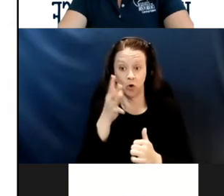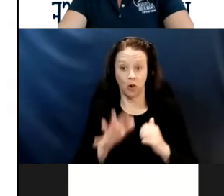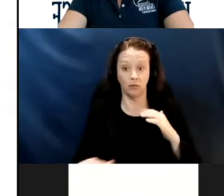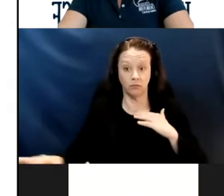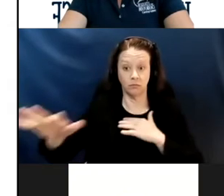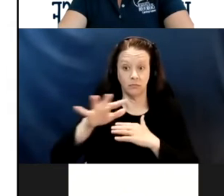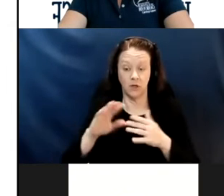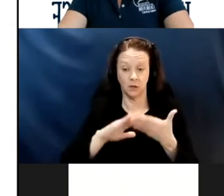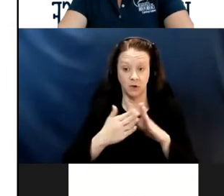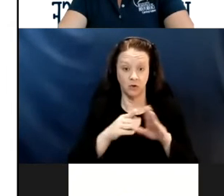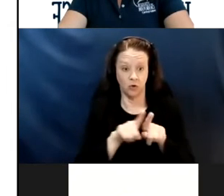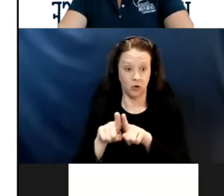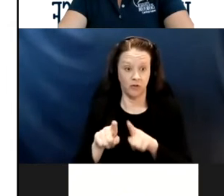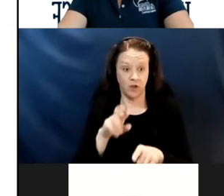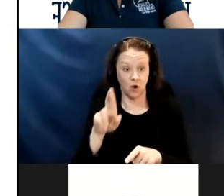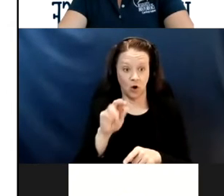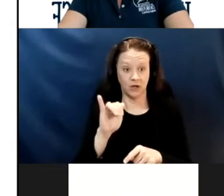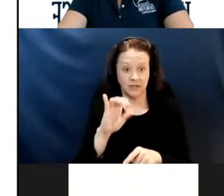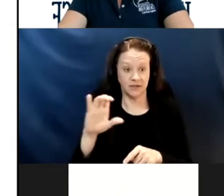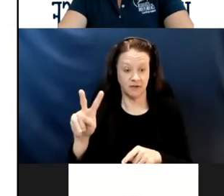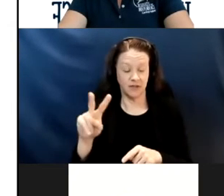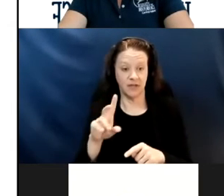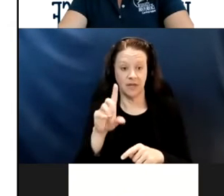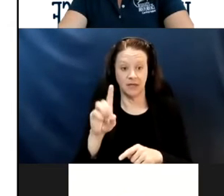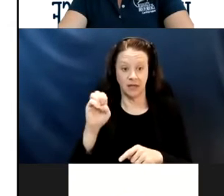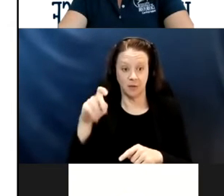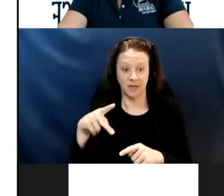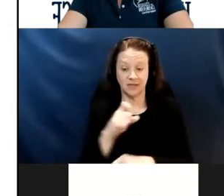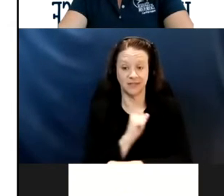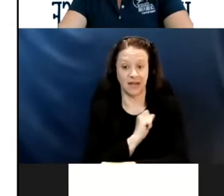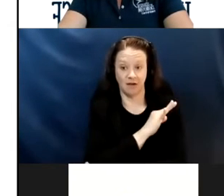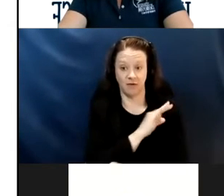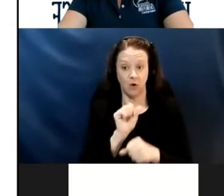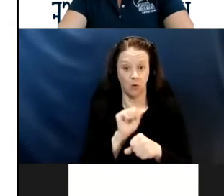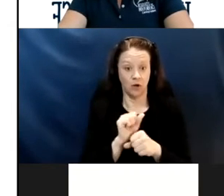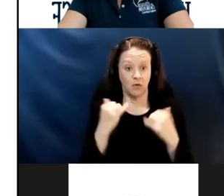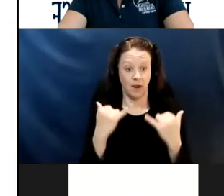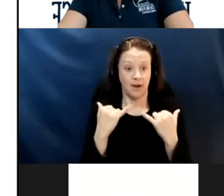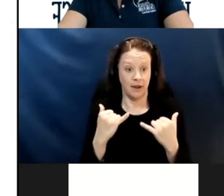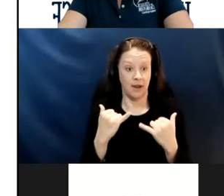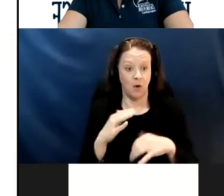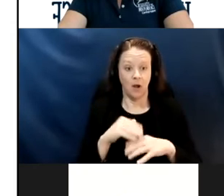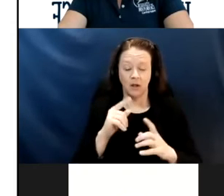The RICV Disability Equity Project staff are working currently on specific outreach